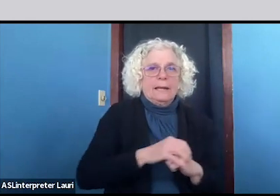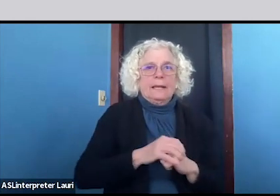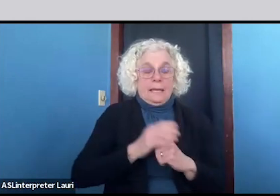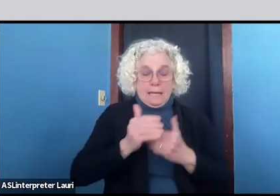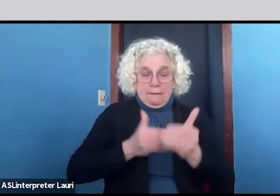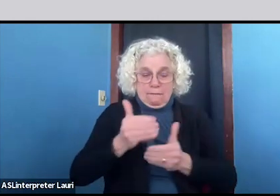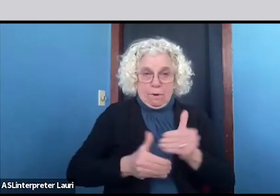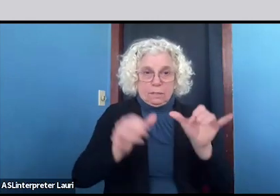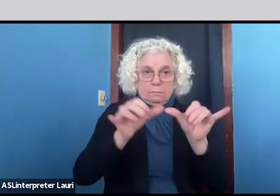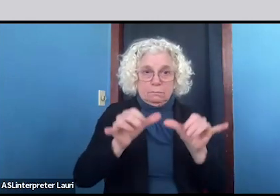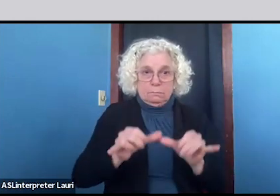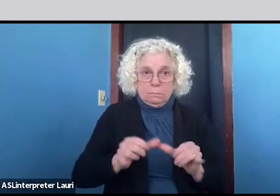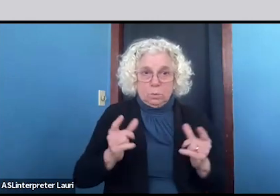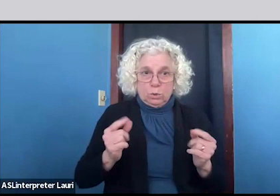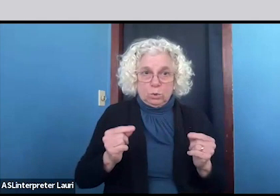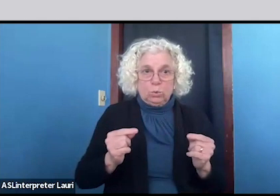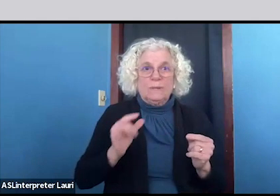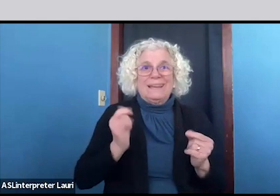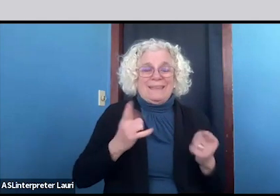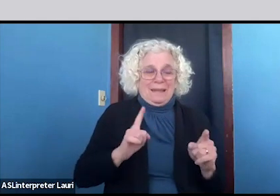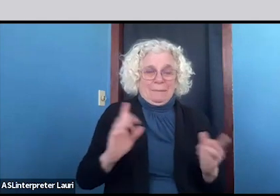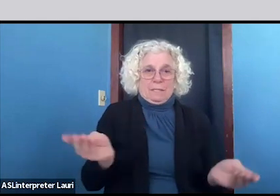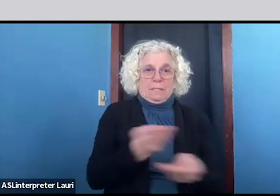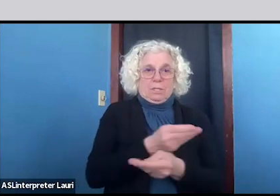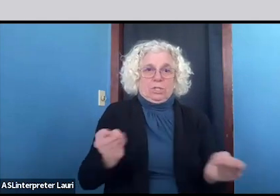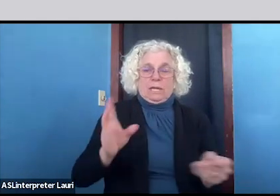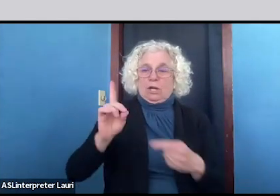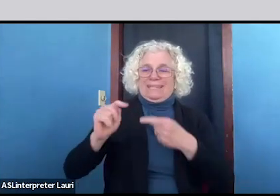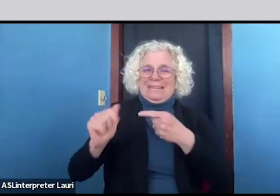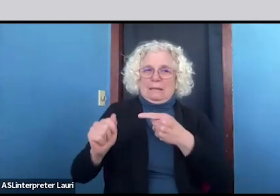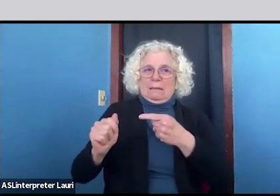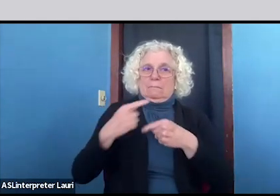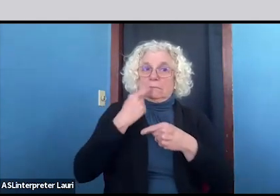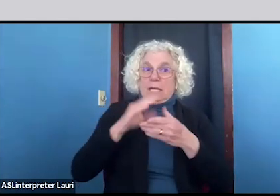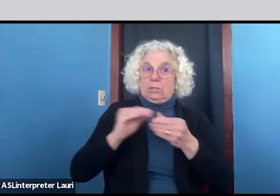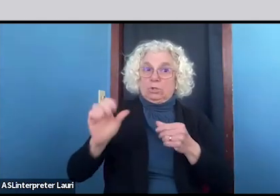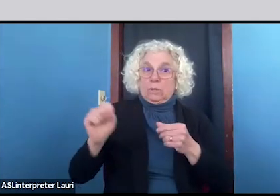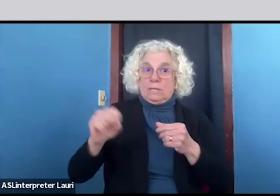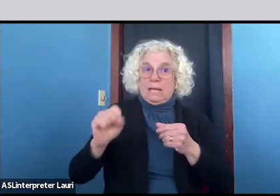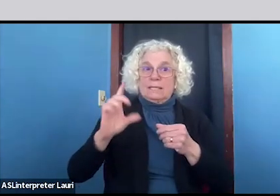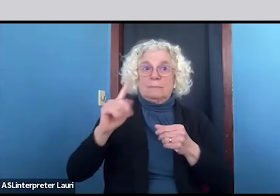Progress needs to be shared, and data tells a story, but it needs to be accompanied by narratives